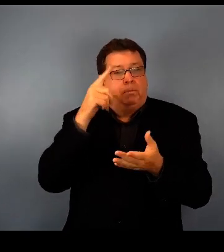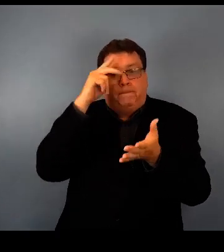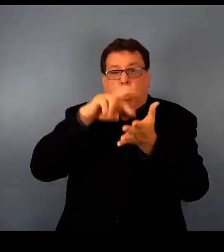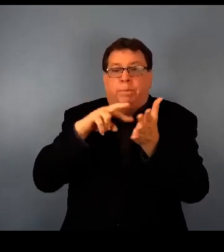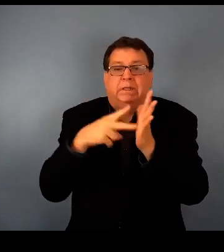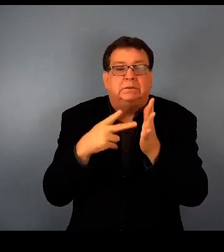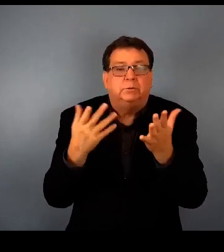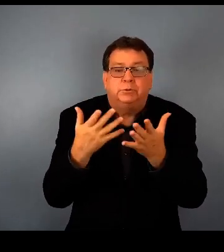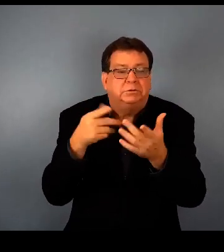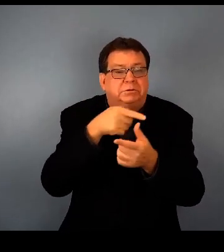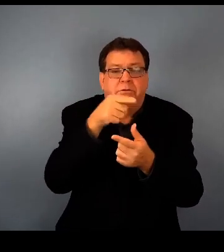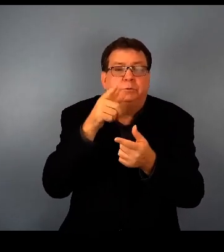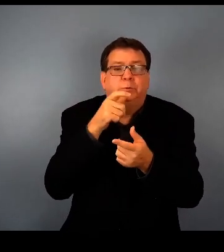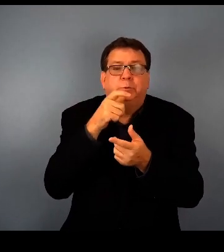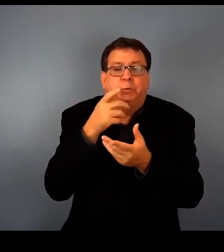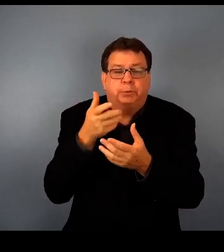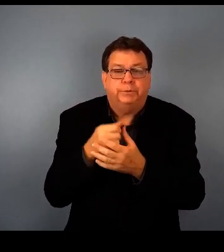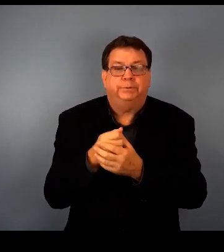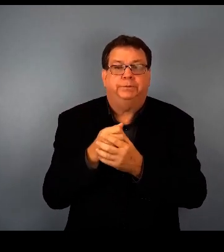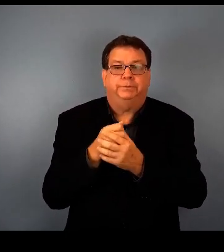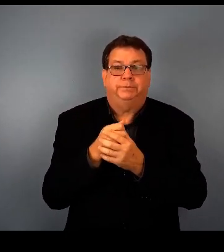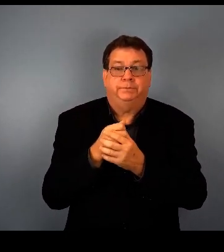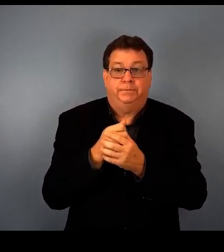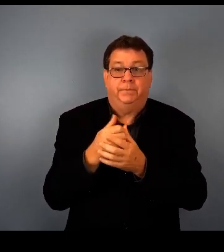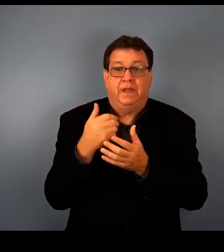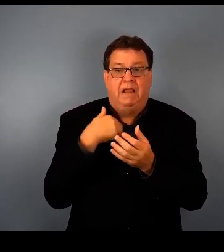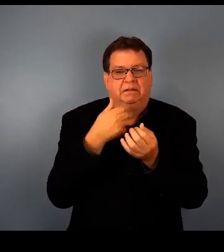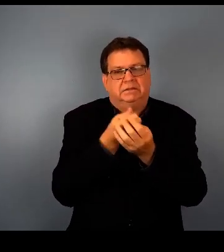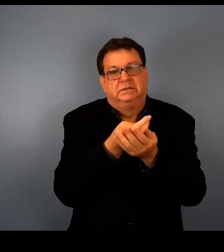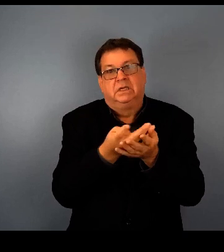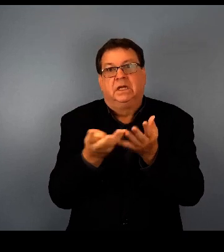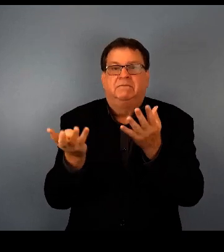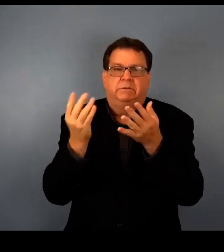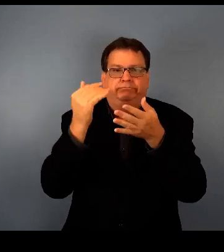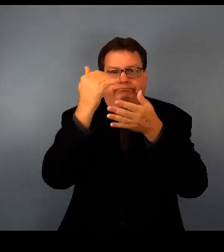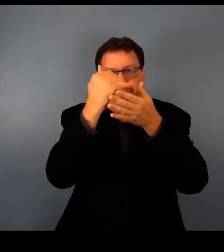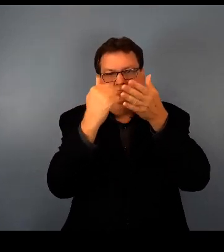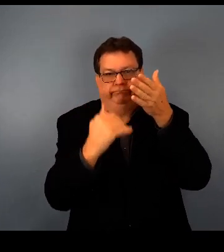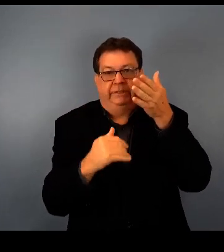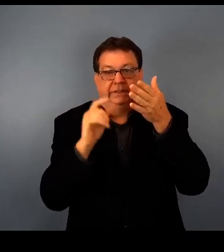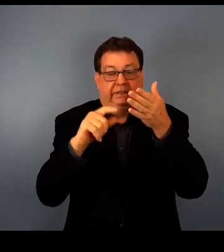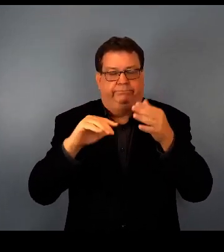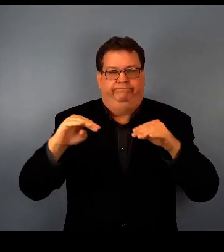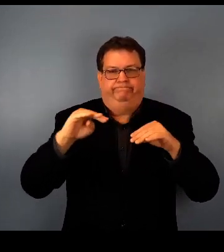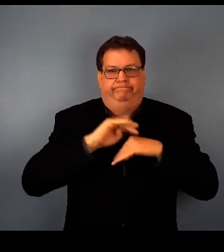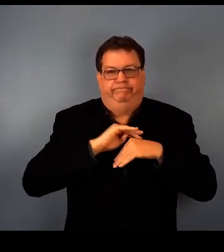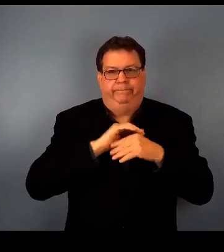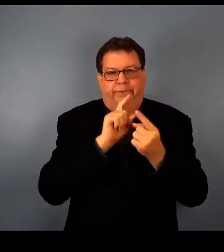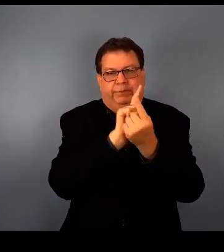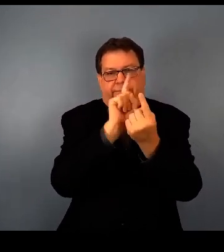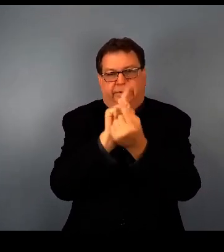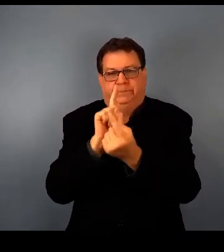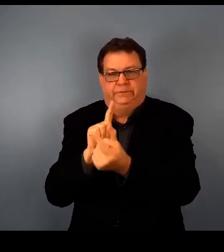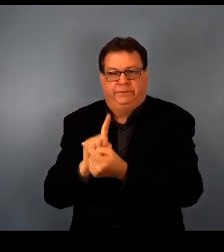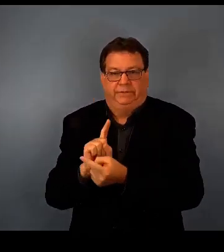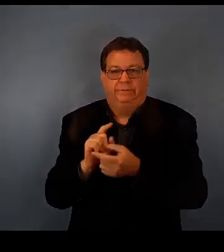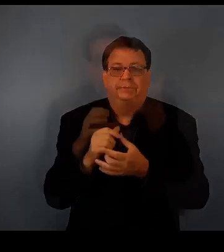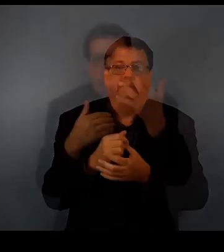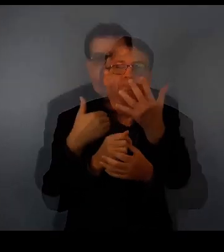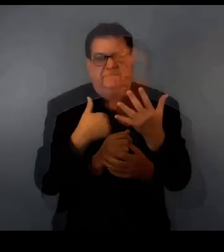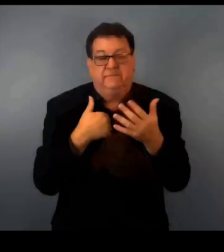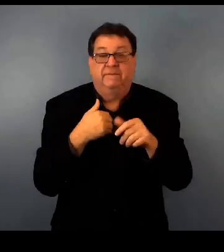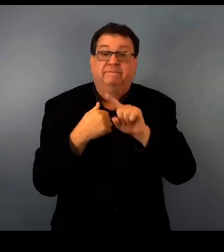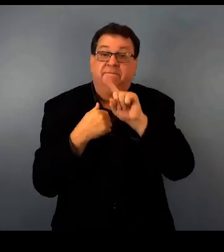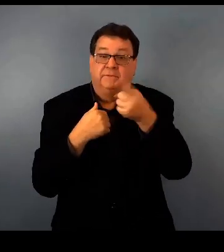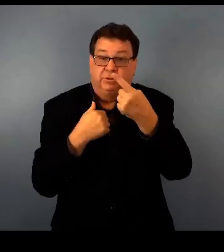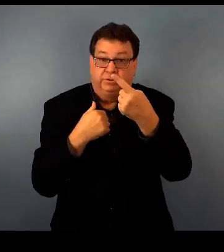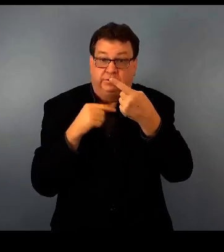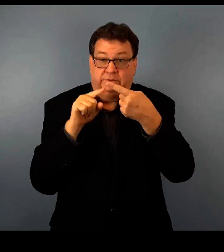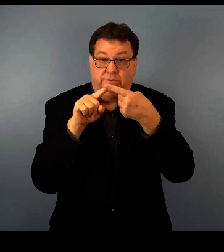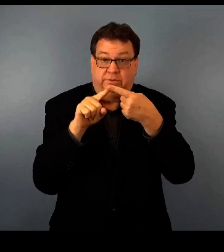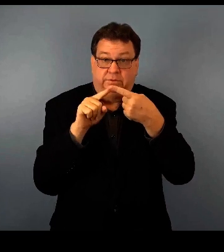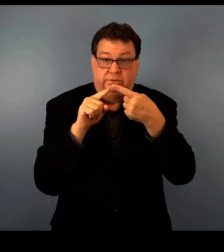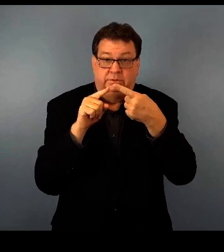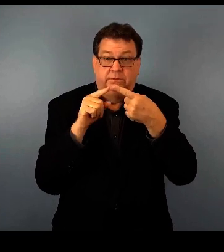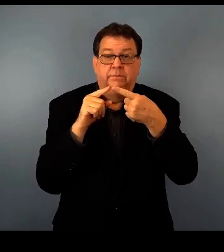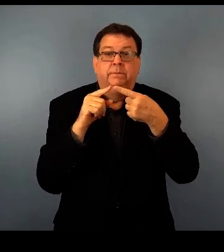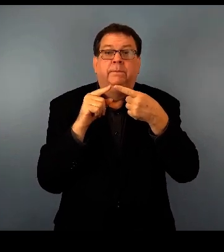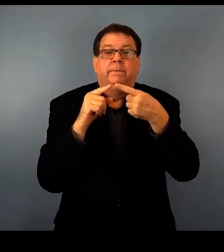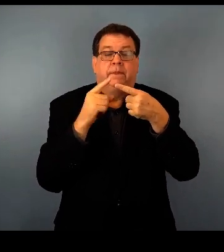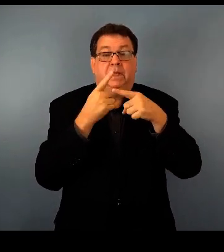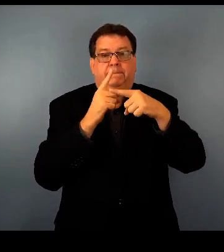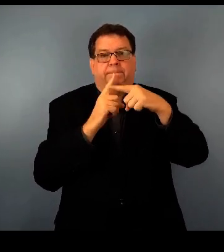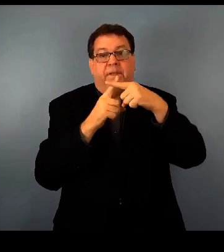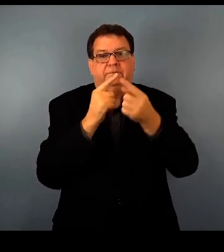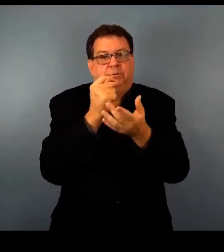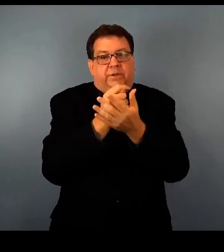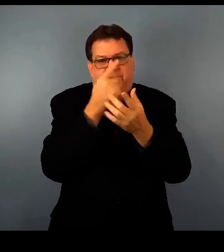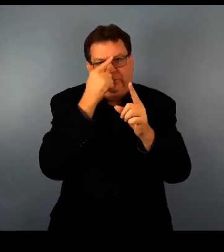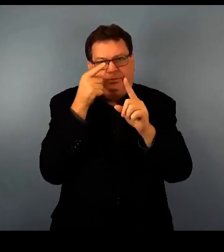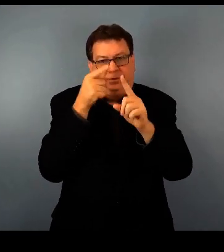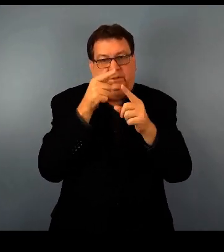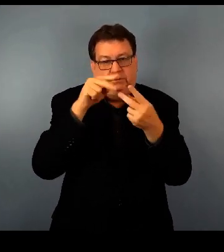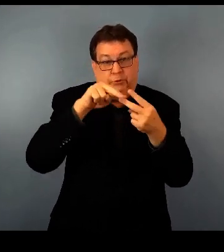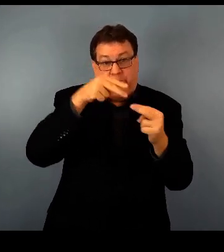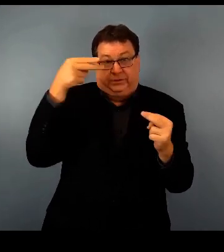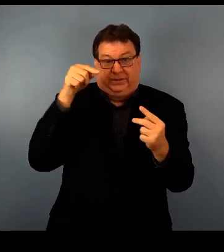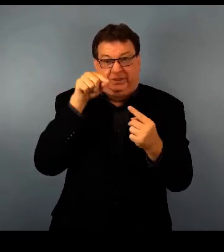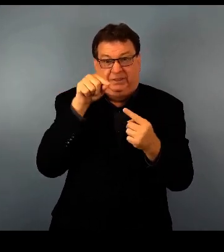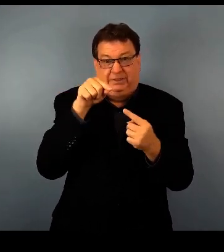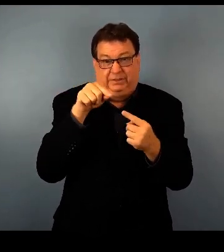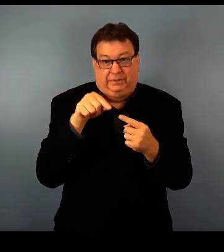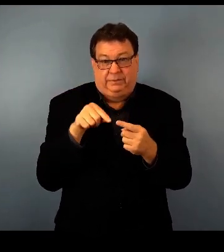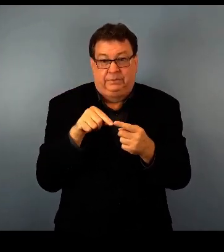So moving on, who is gene therapy for?